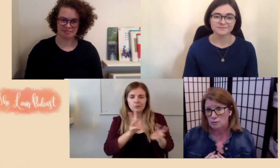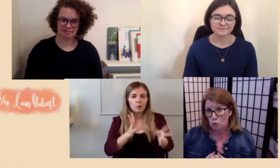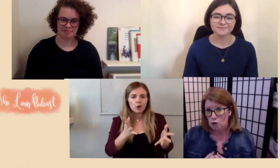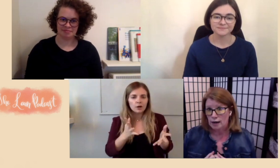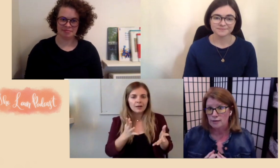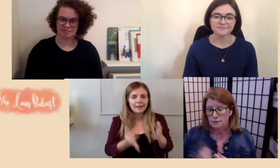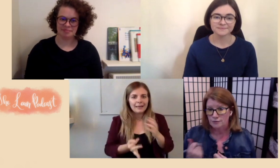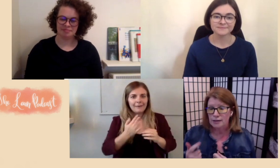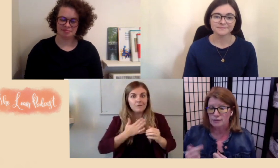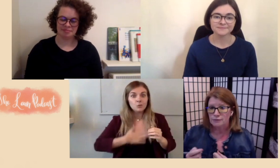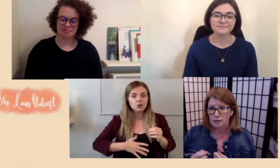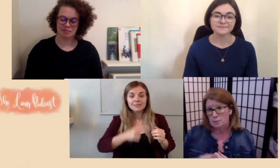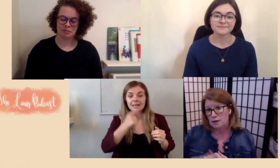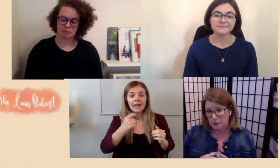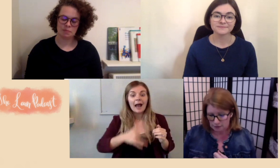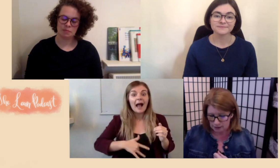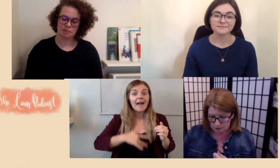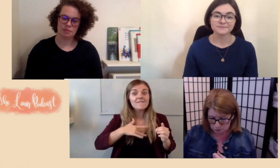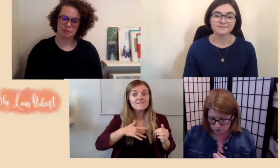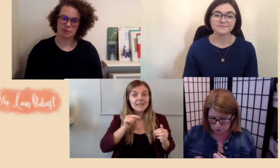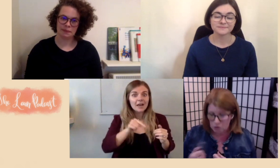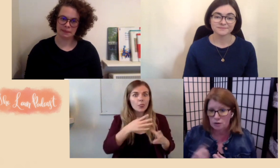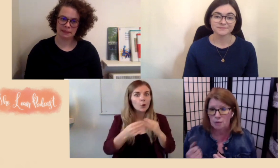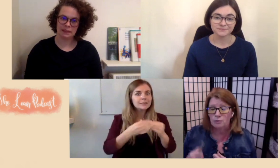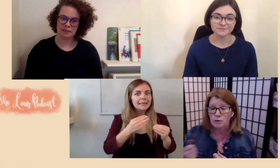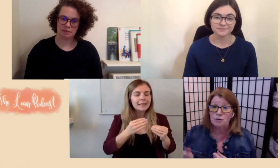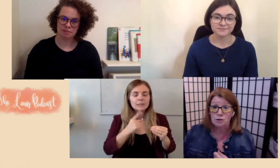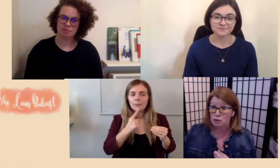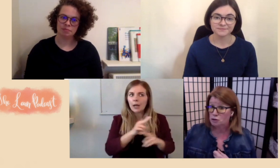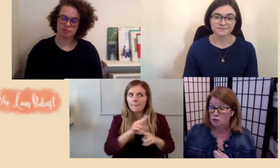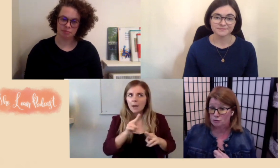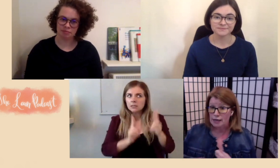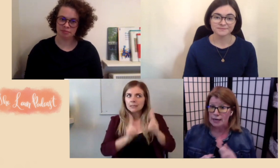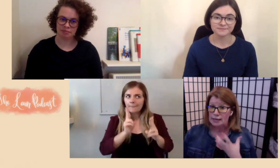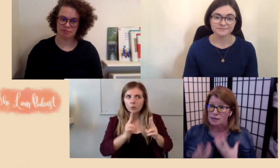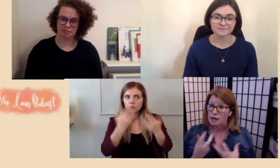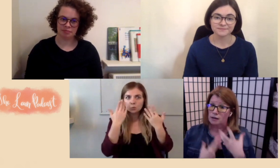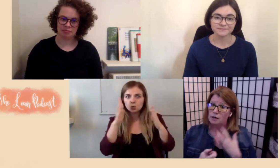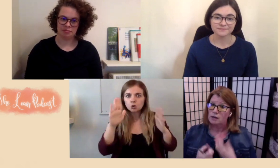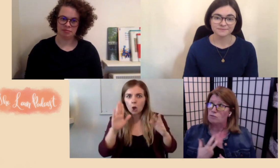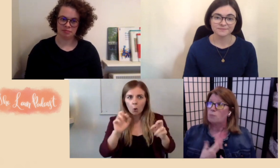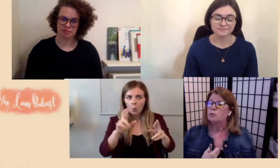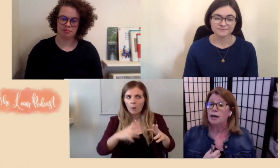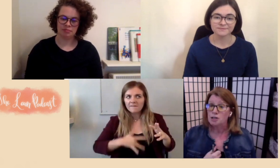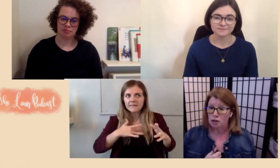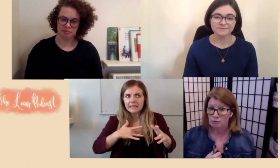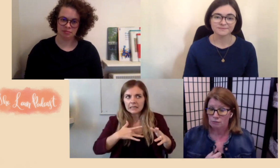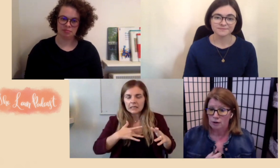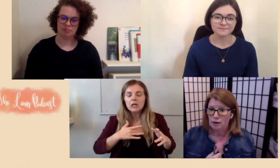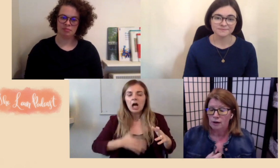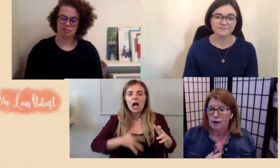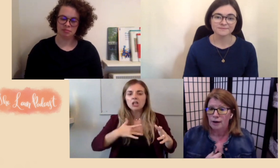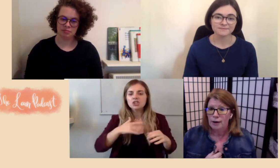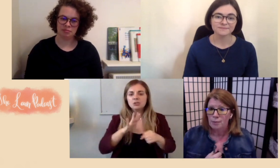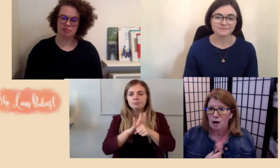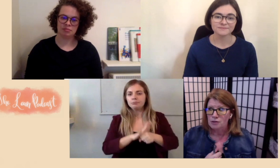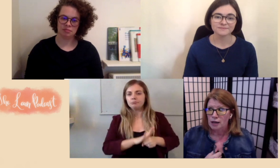or at least I'm not supposed to display them. And so I'll just suck it up," actually leads to the things that we talked about earlier,